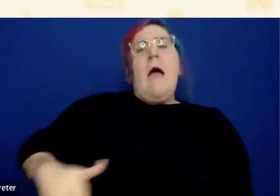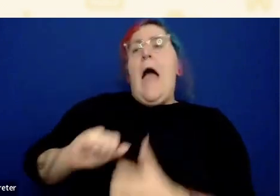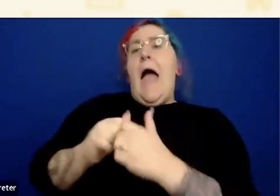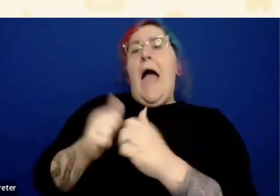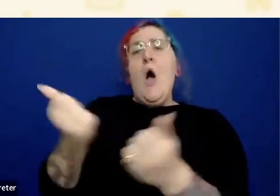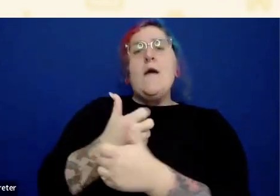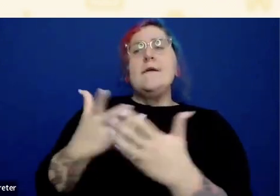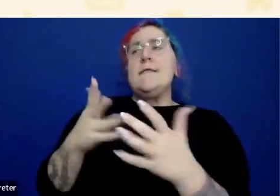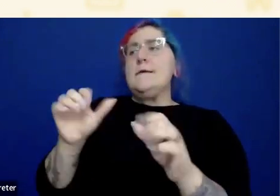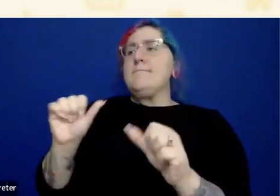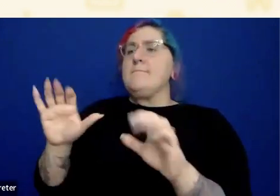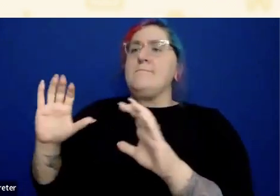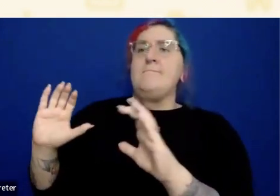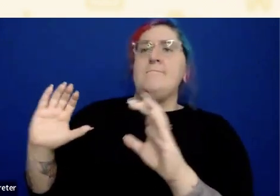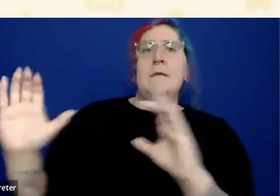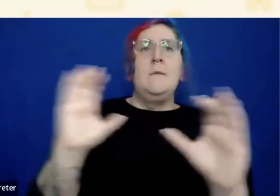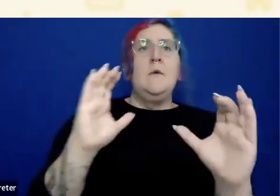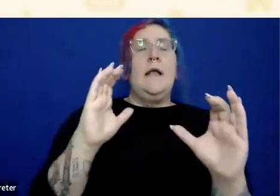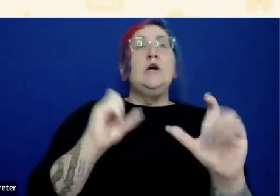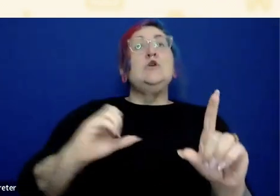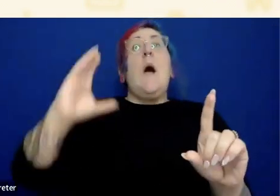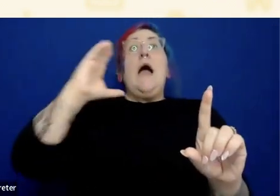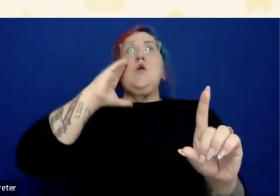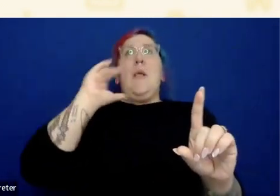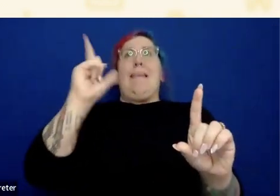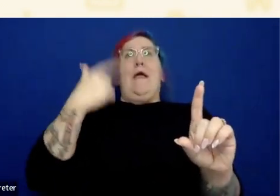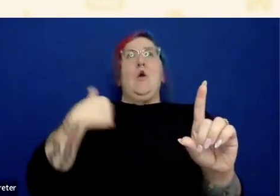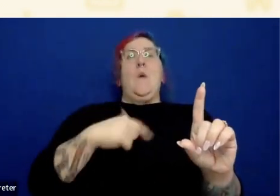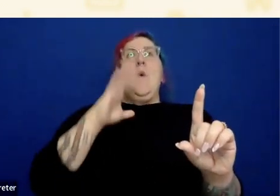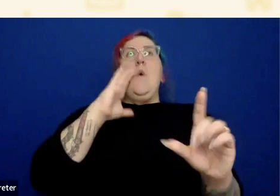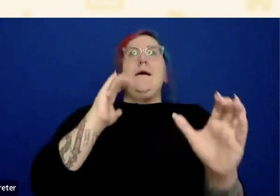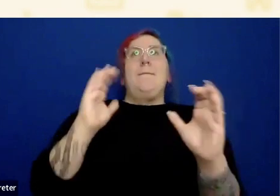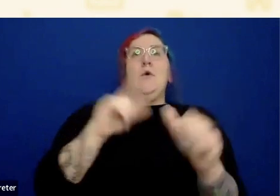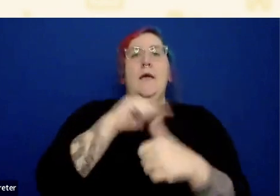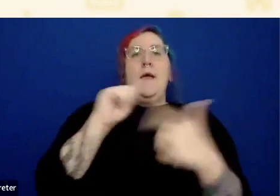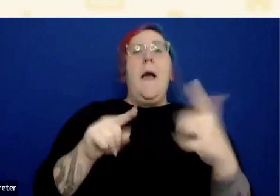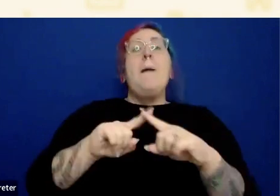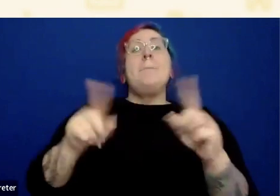so I know what will be communicated. But learning from people with disabilities tells me so much